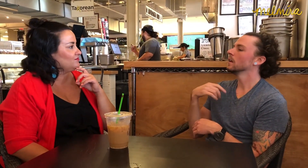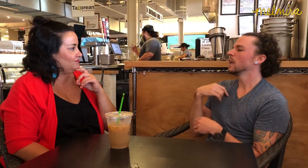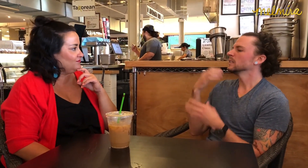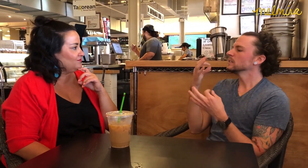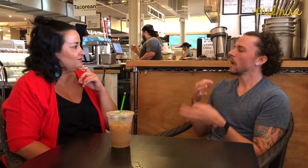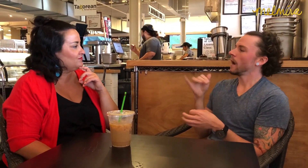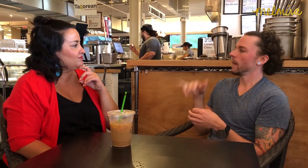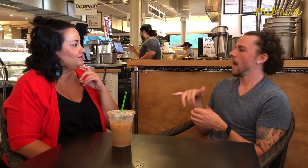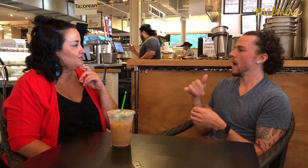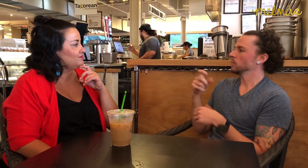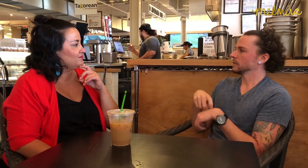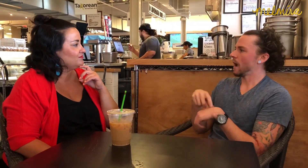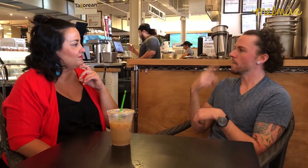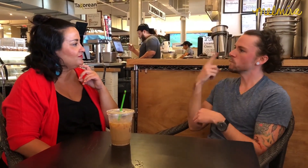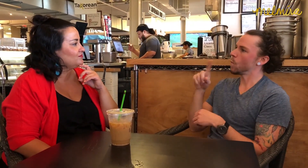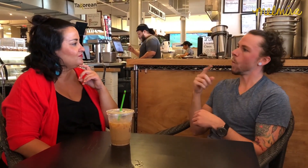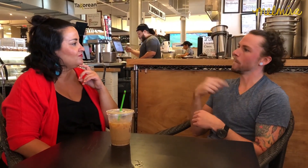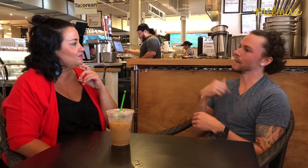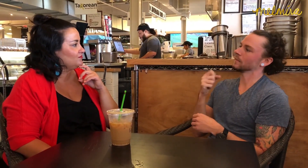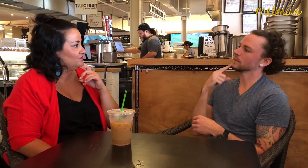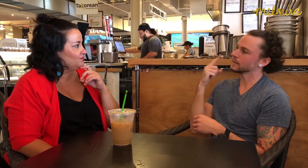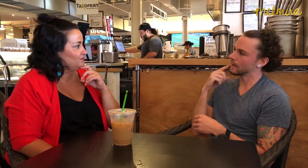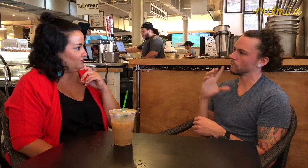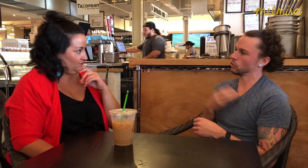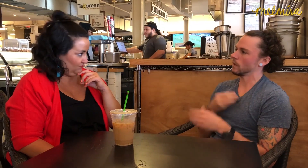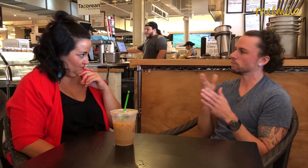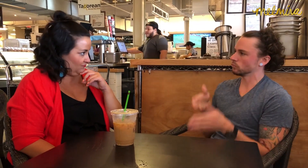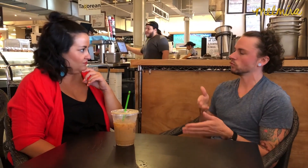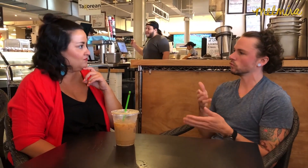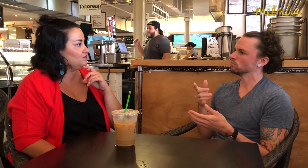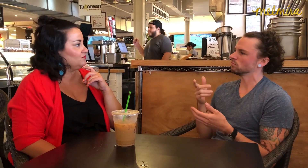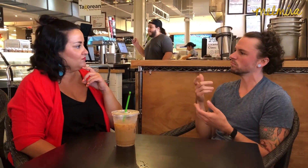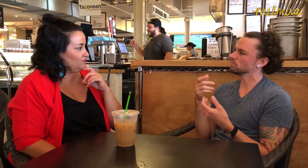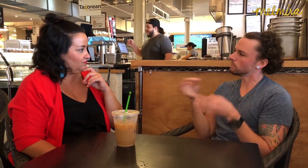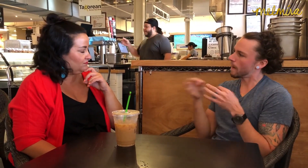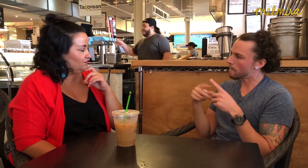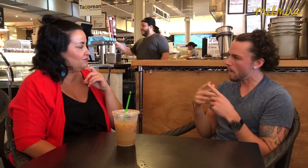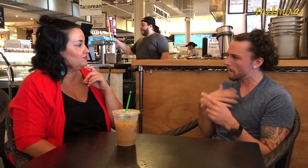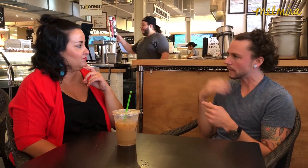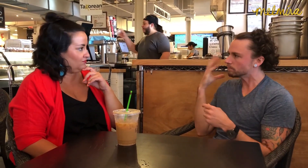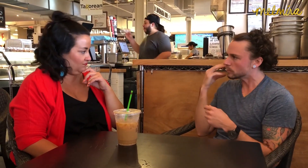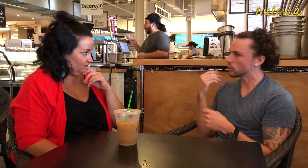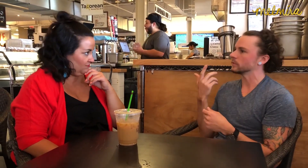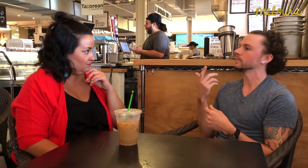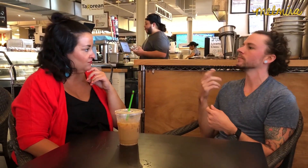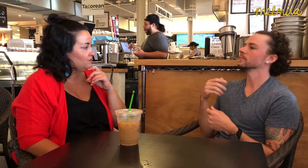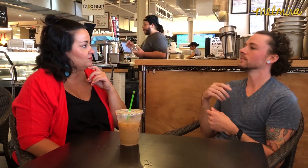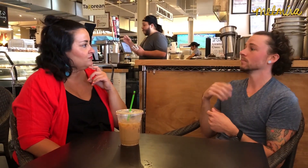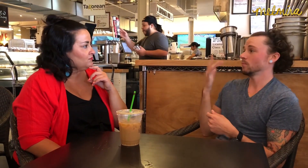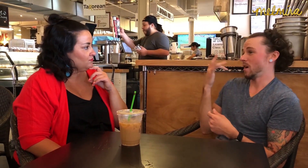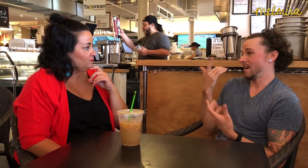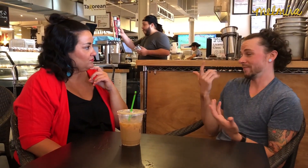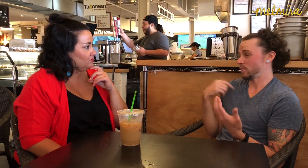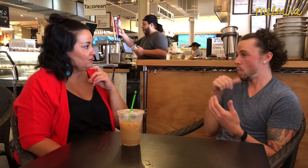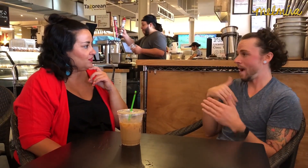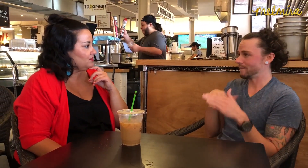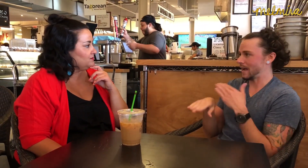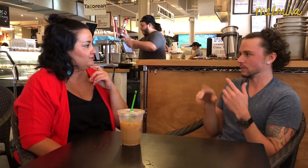I decided that it was time for me, as a deaf transgender person to explain my experience. I did that because I didn't have access